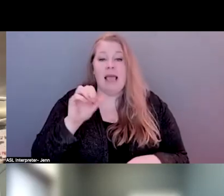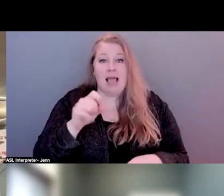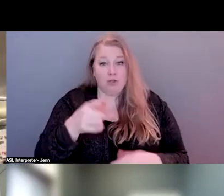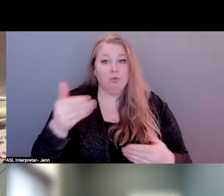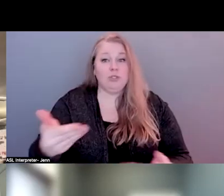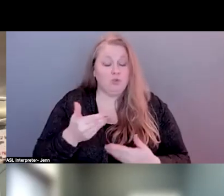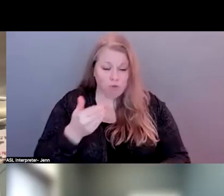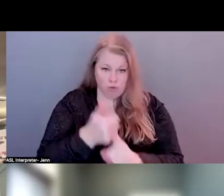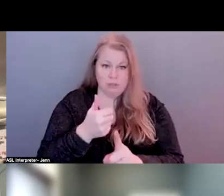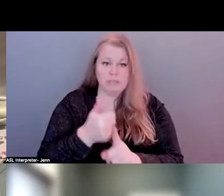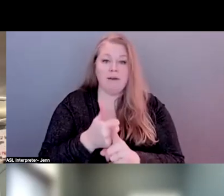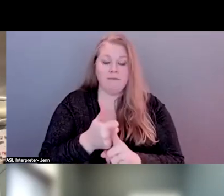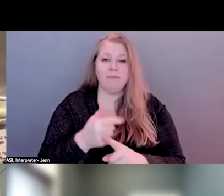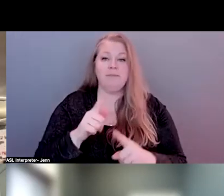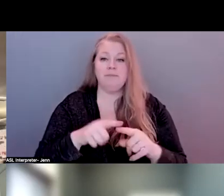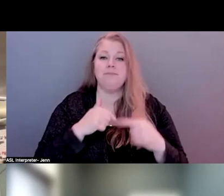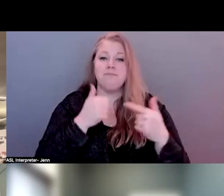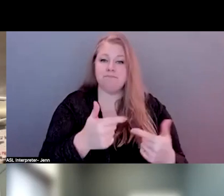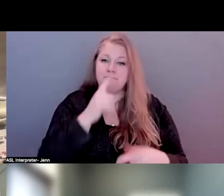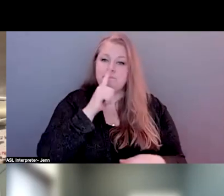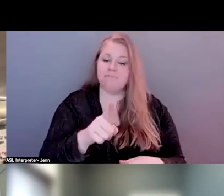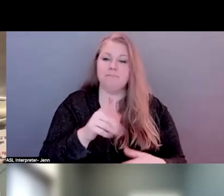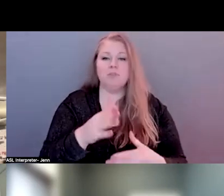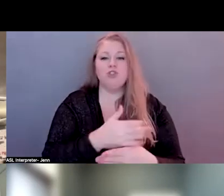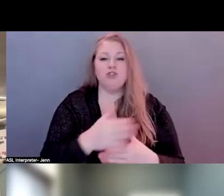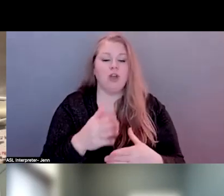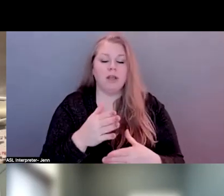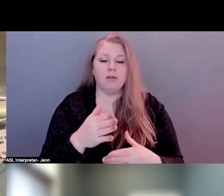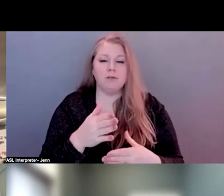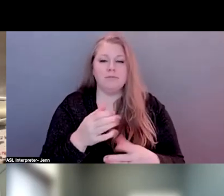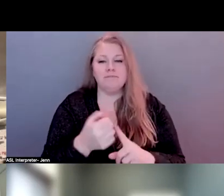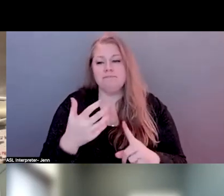when I pass to you, do you want to just share a little bit about firstly, the barriers